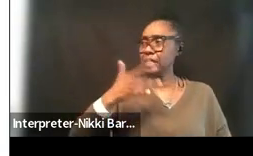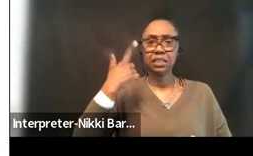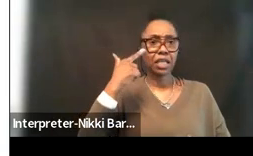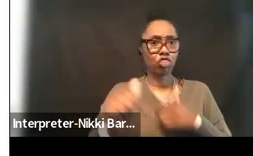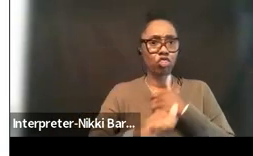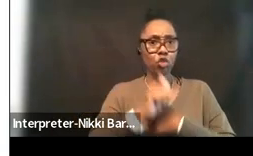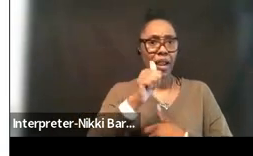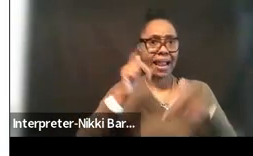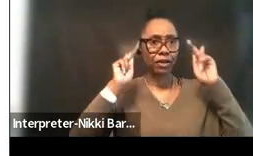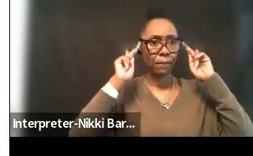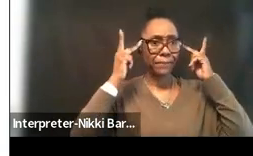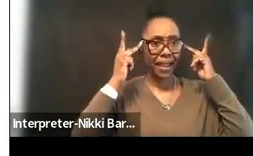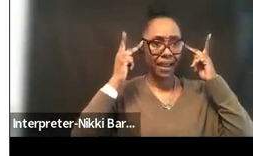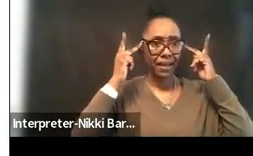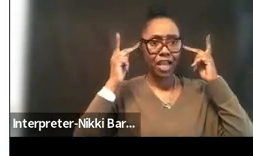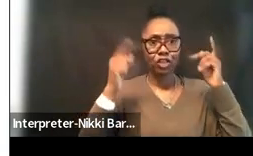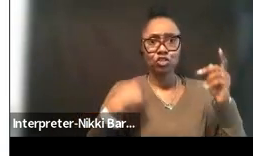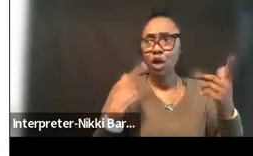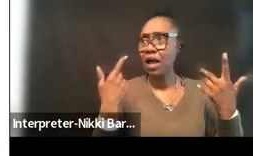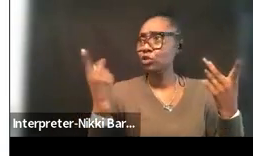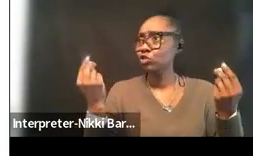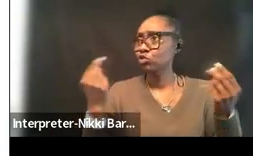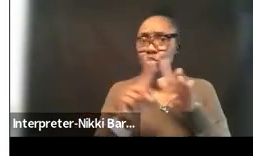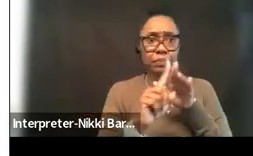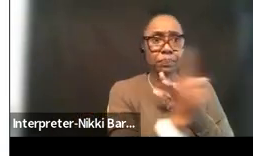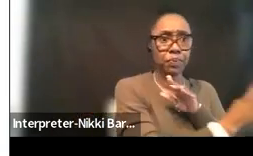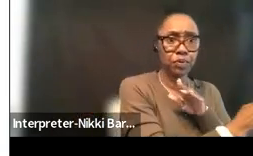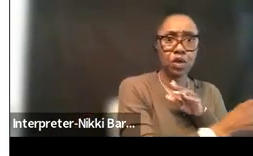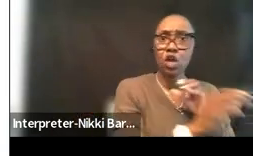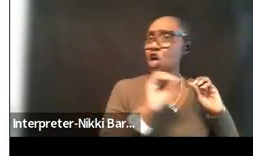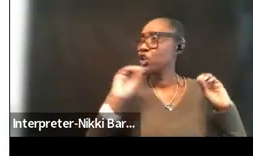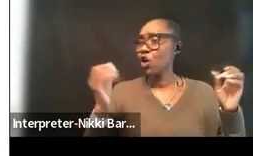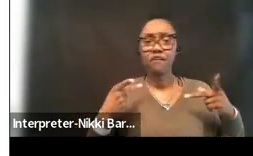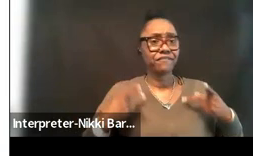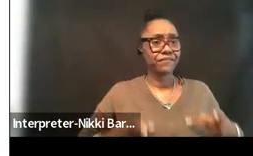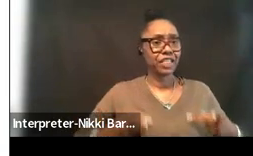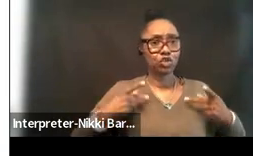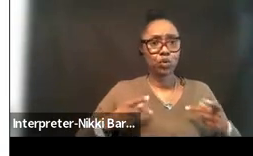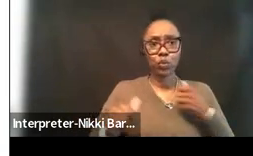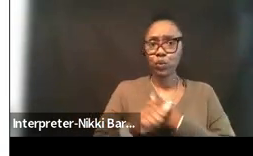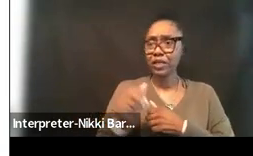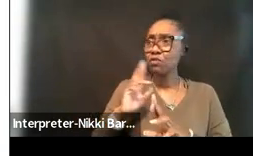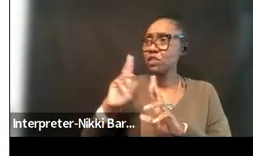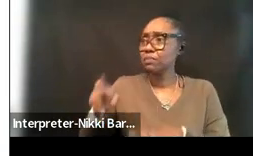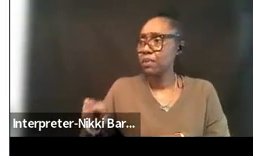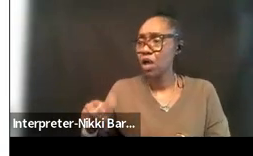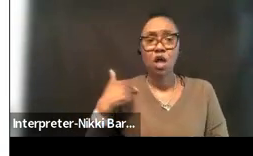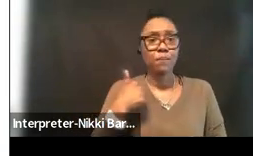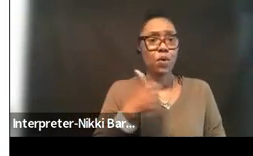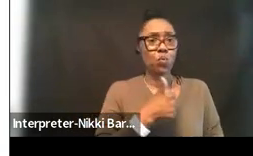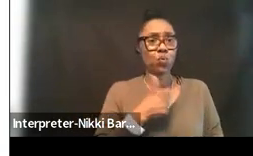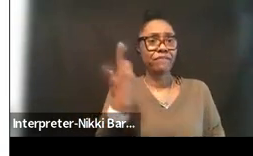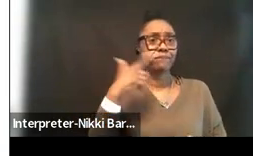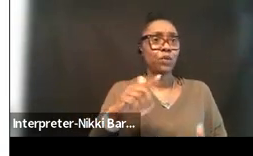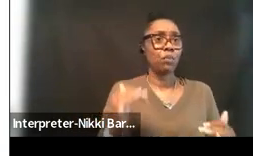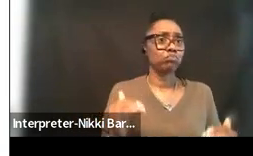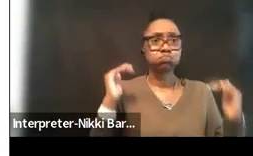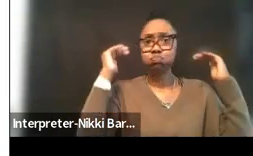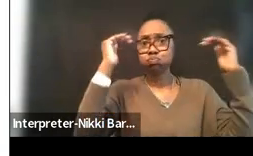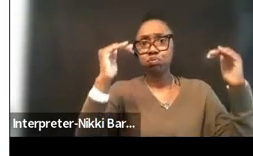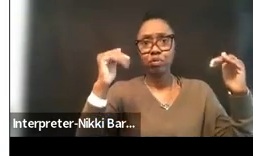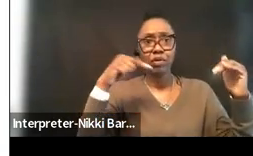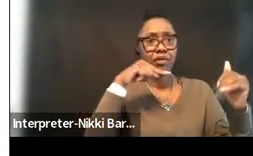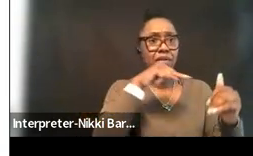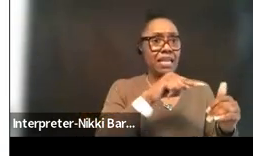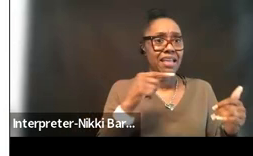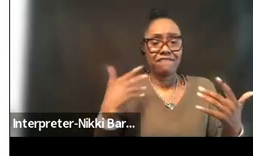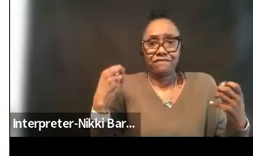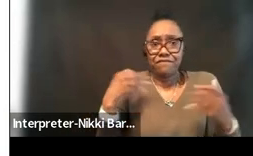The fighter flight response is activated with no physical threat to respond to and we respond with escalated emotions, typically a lot of beer and anxiety.